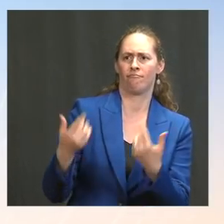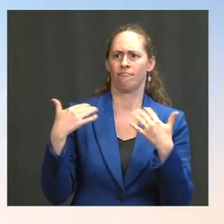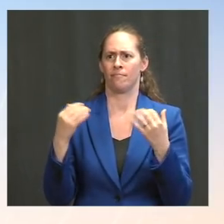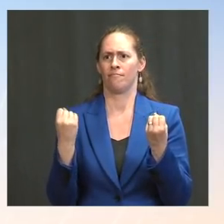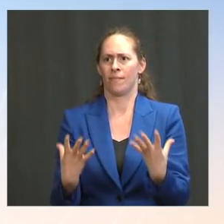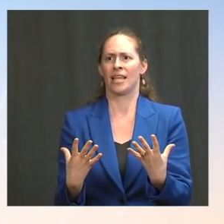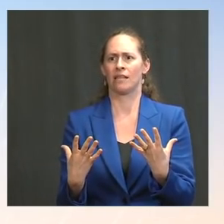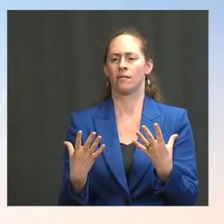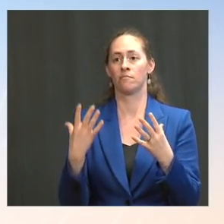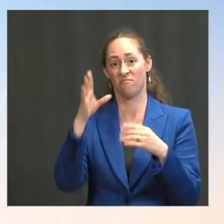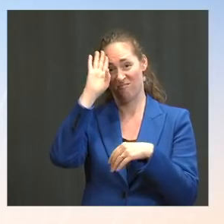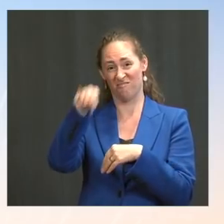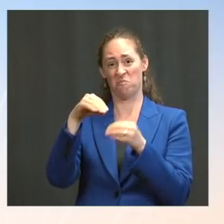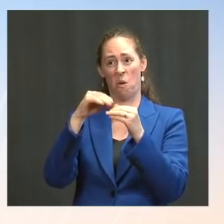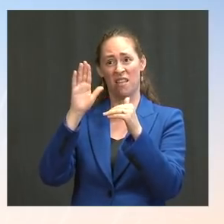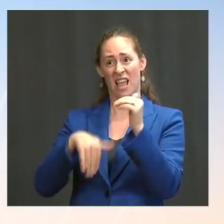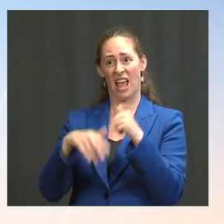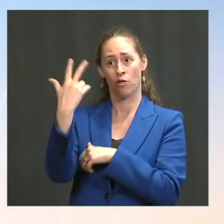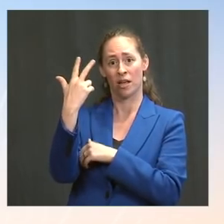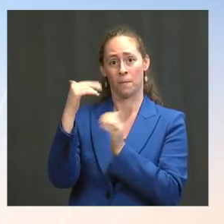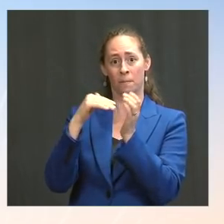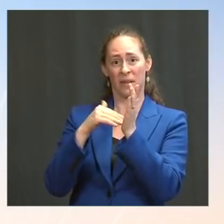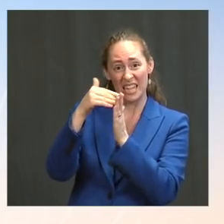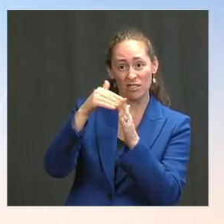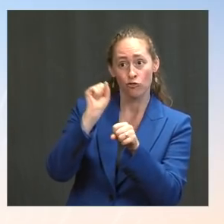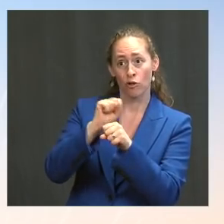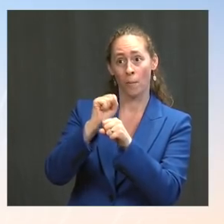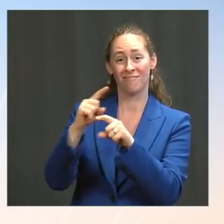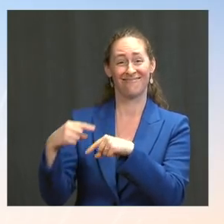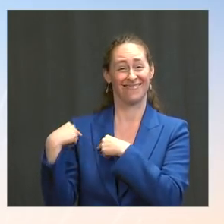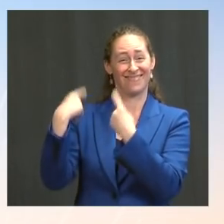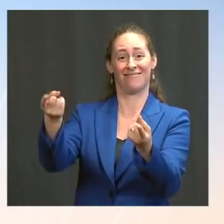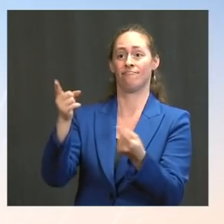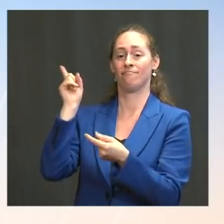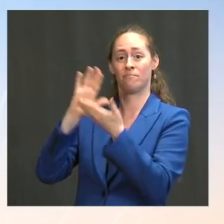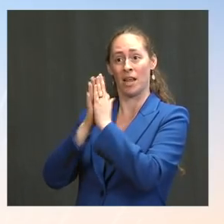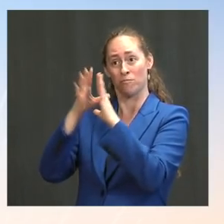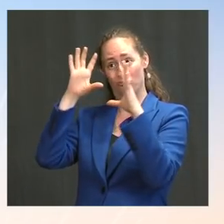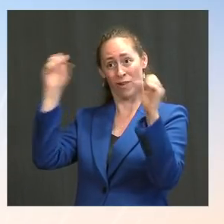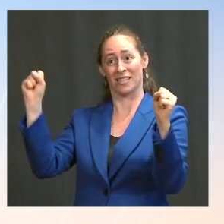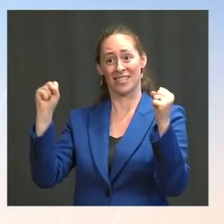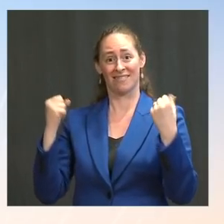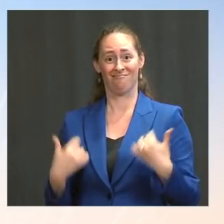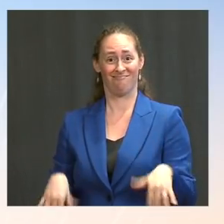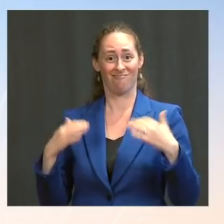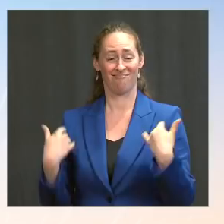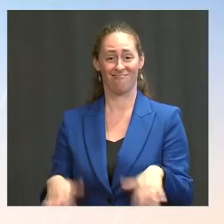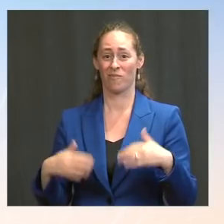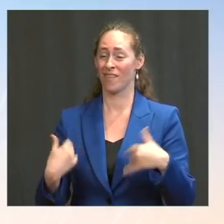created since the President took office. Under the hood on that, I just want to just raise a couple of issues.